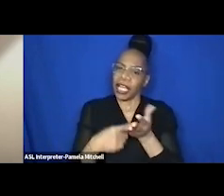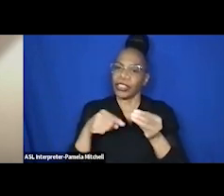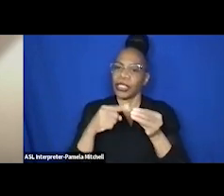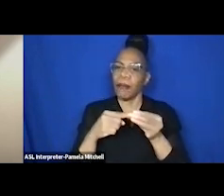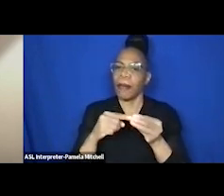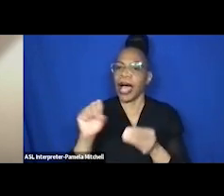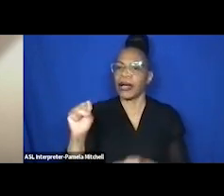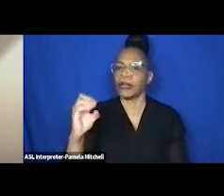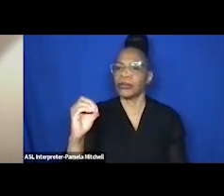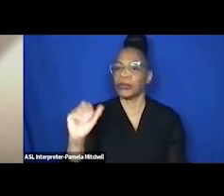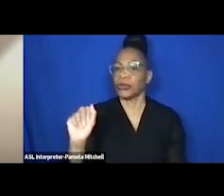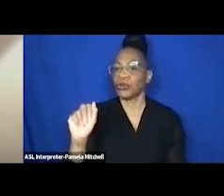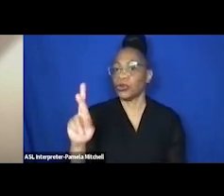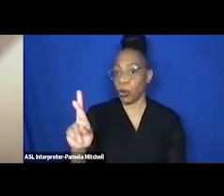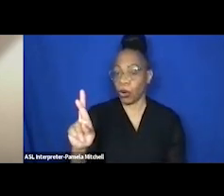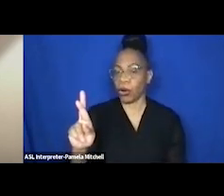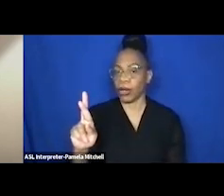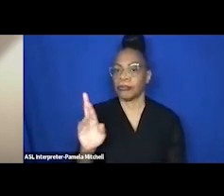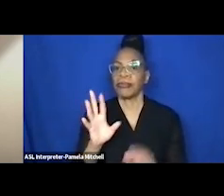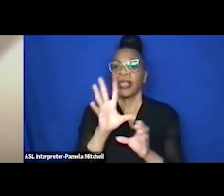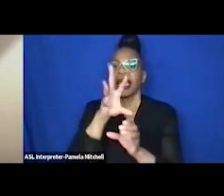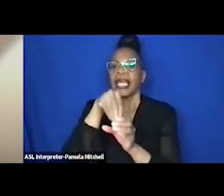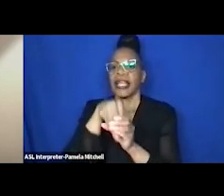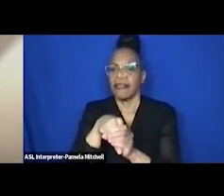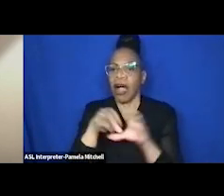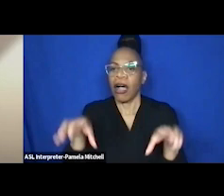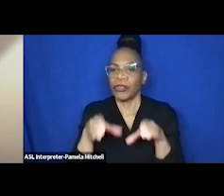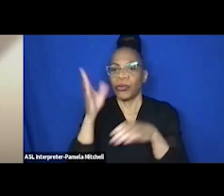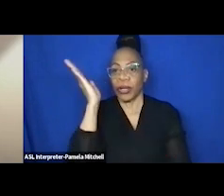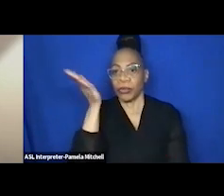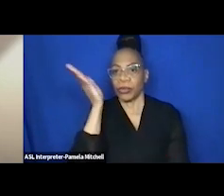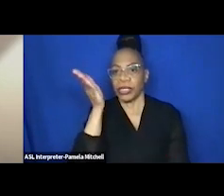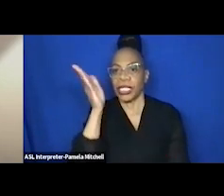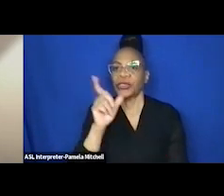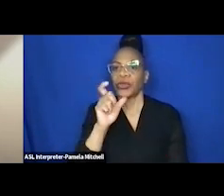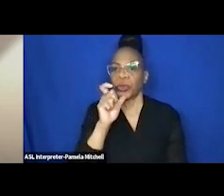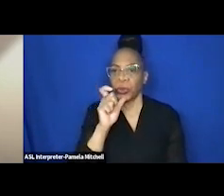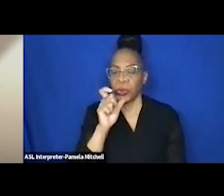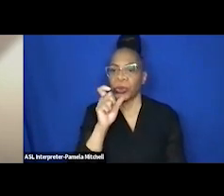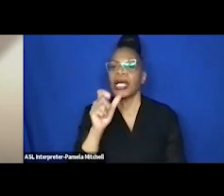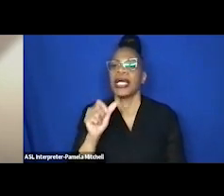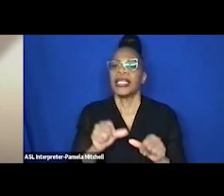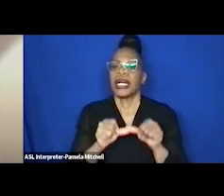So that involved doing presentations to the continuum of care membership